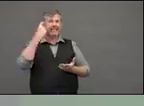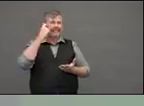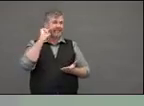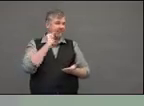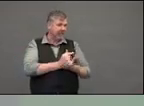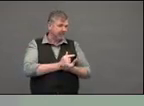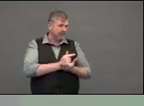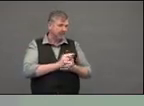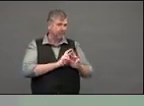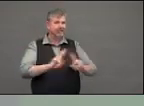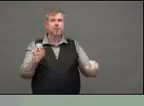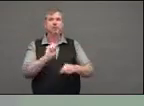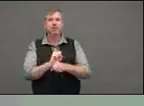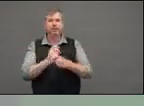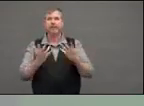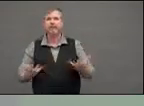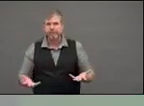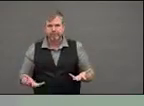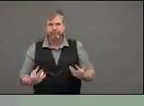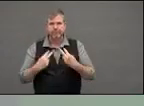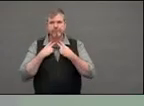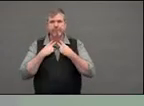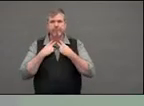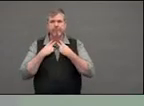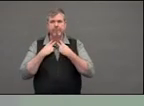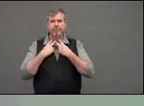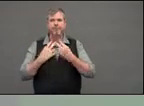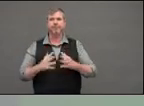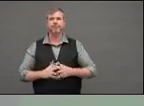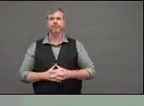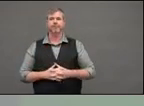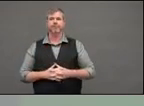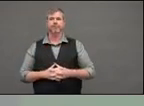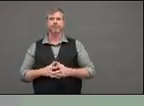um they have cope with it you know because i'm still i haven't graduated